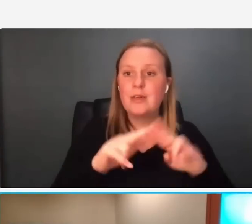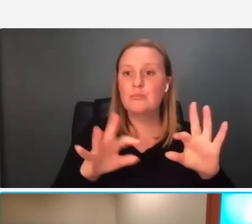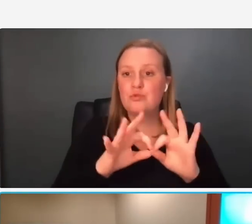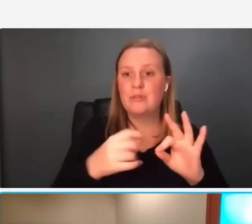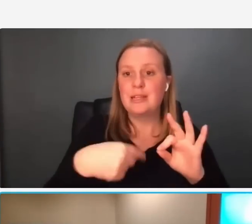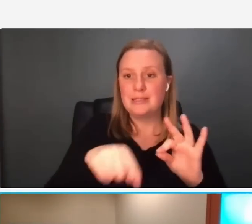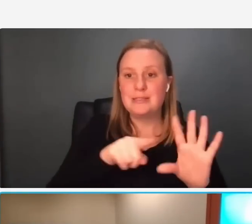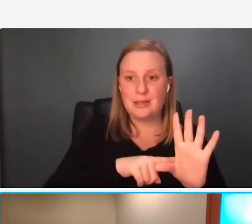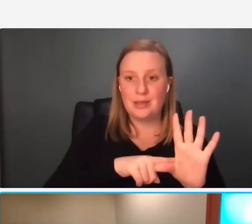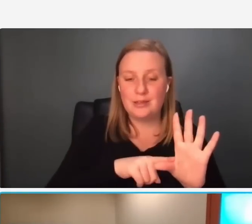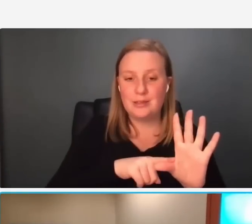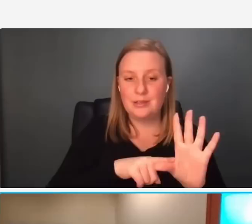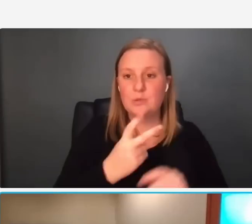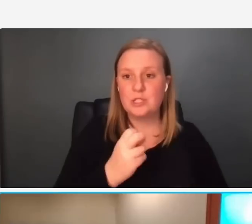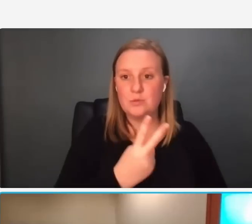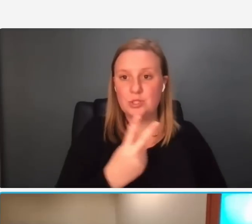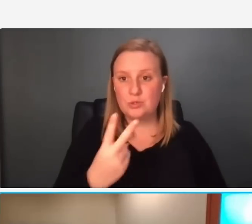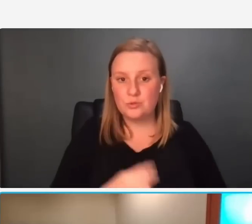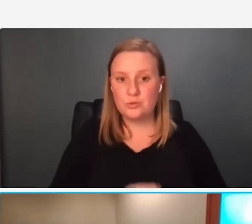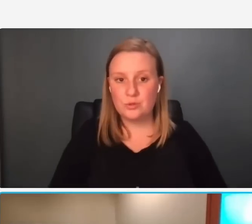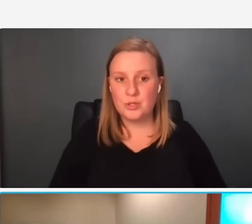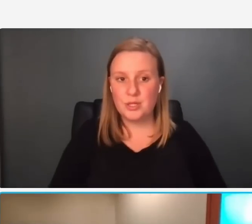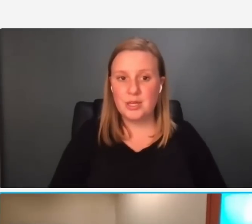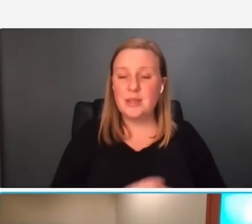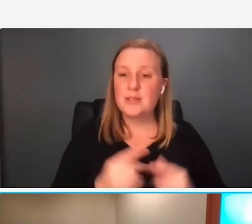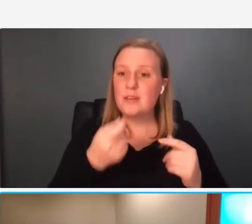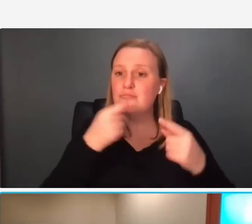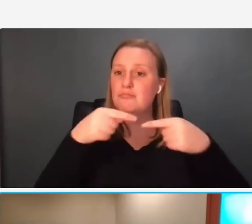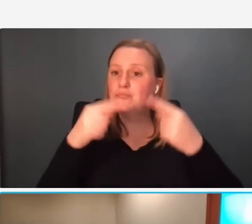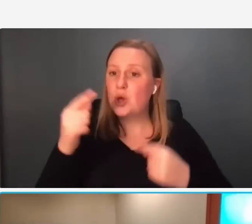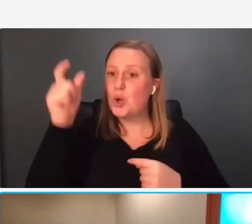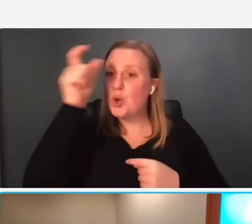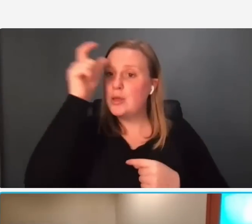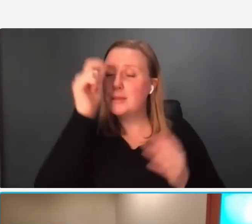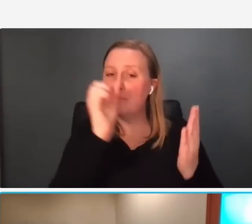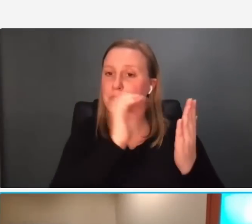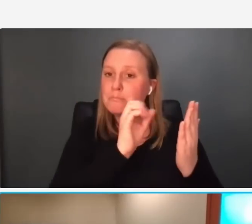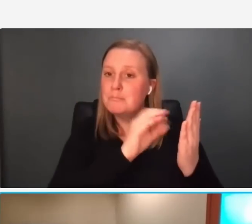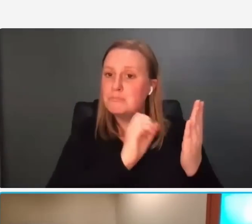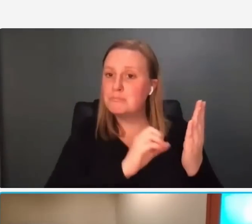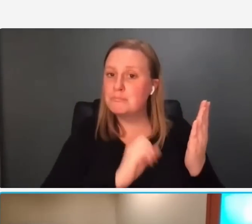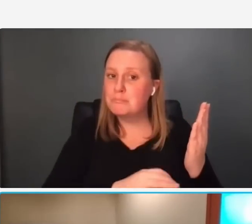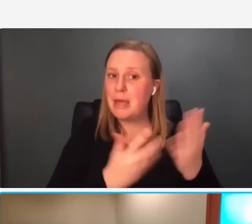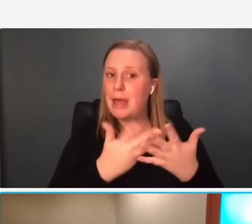really touching on high level concepts that we were thinking through about how we may approach a different way of regulating aged care.